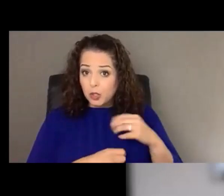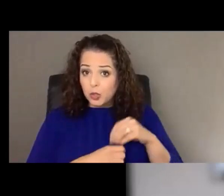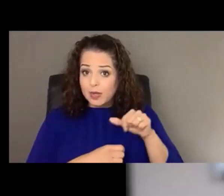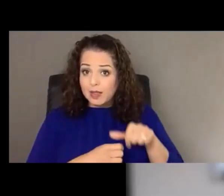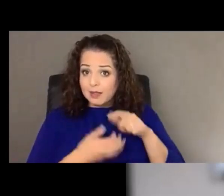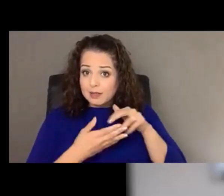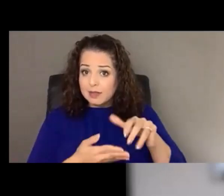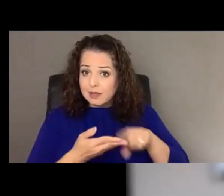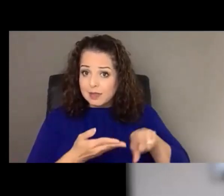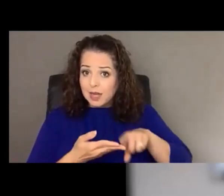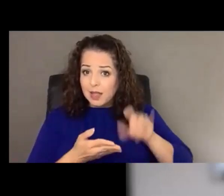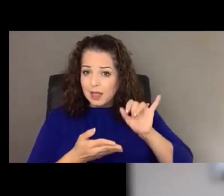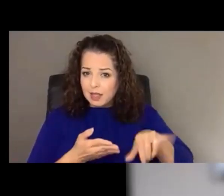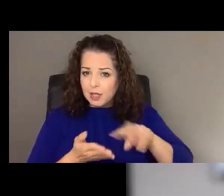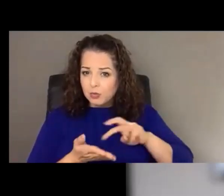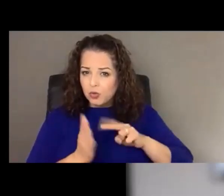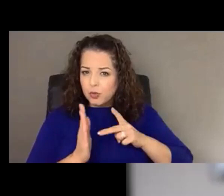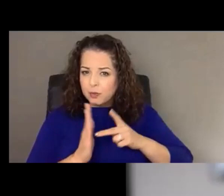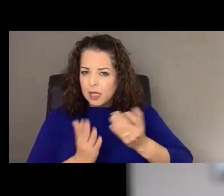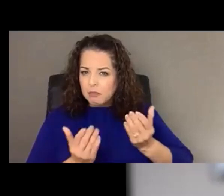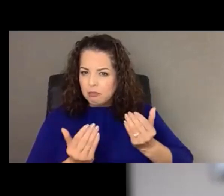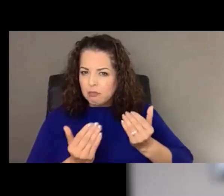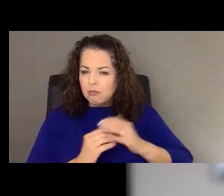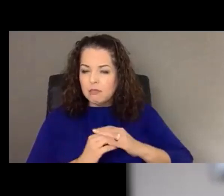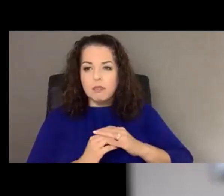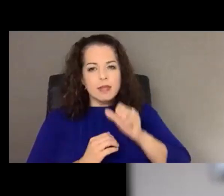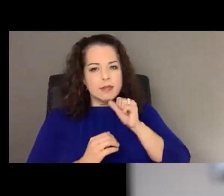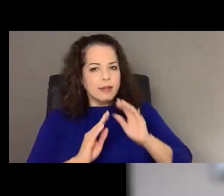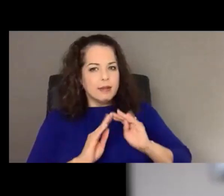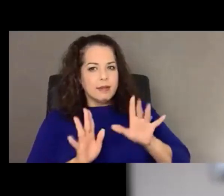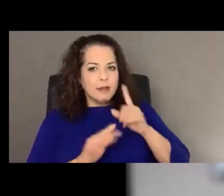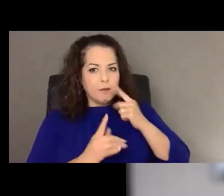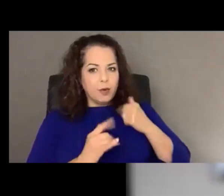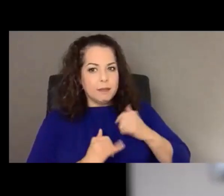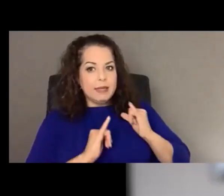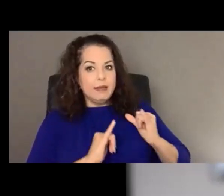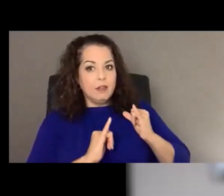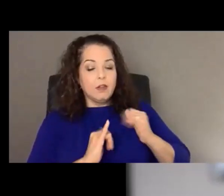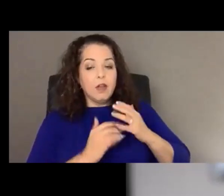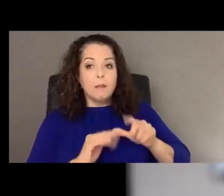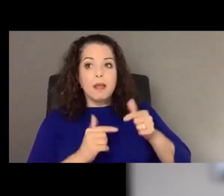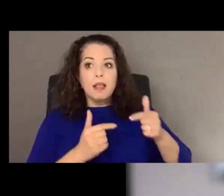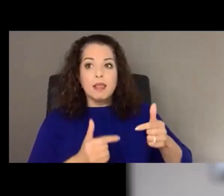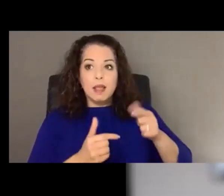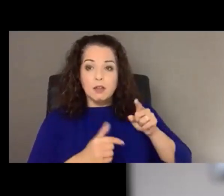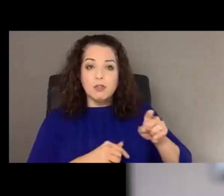Is that what-- It's not clear to me either. So I'm going to let them go ahead and clarify that.